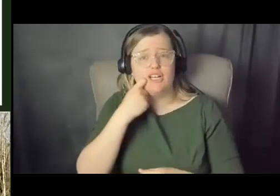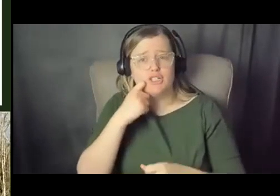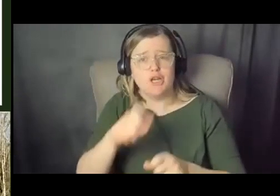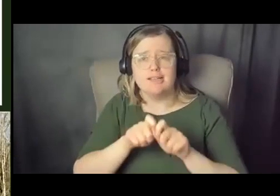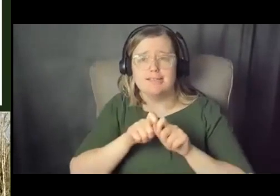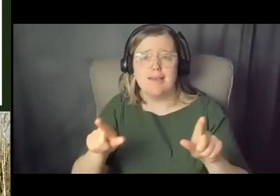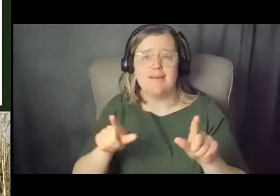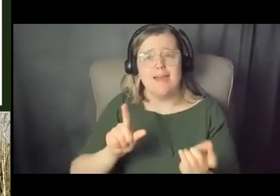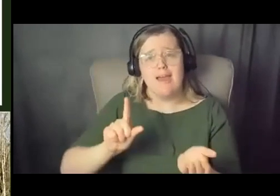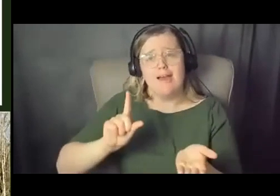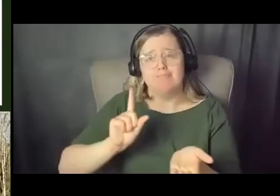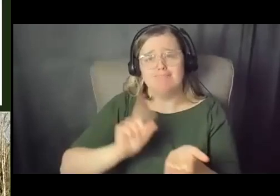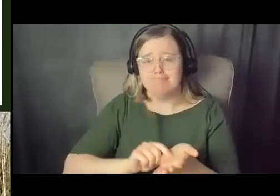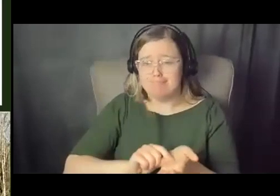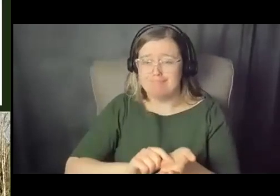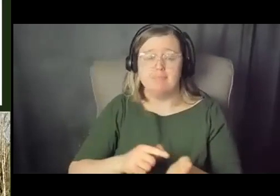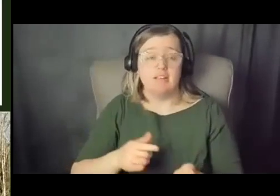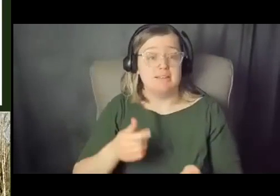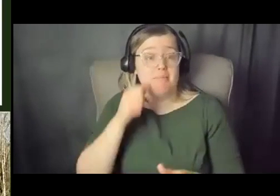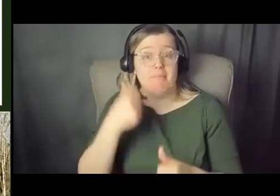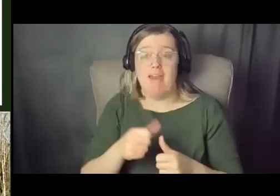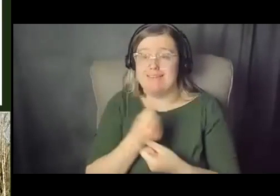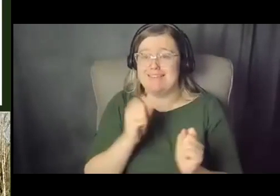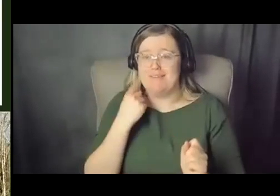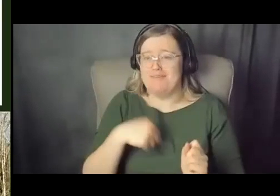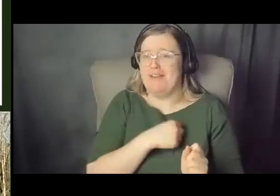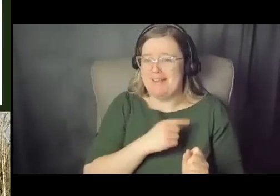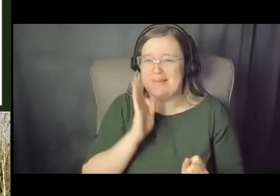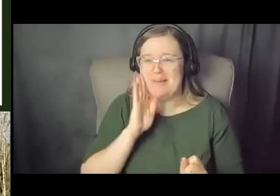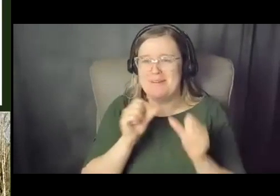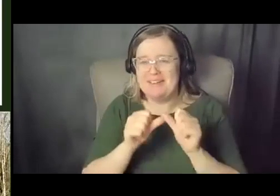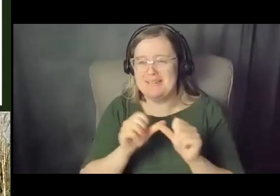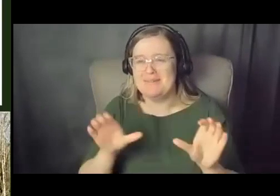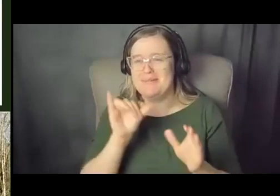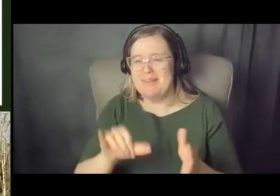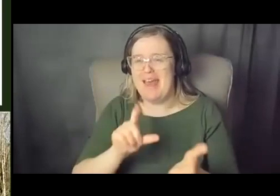newsletters, because mail is the safe thing to do for us, we will